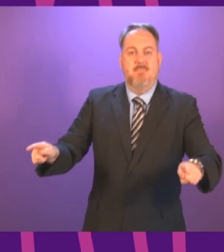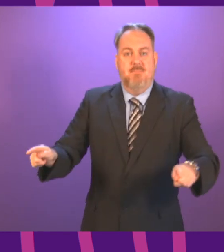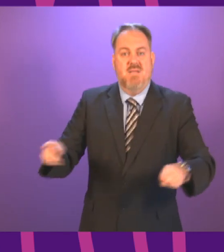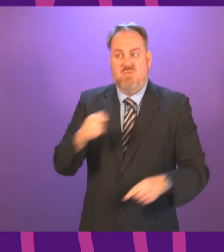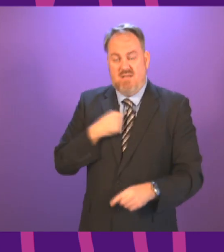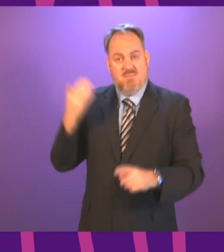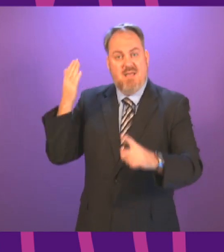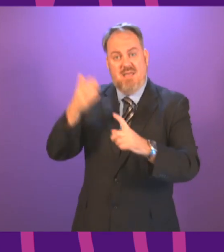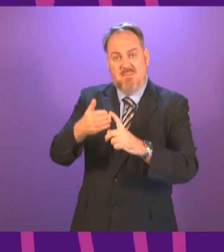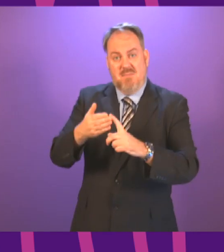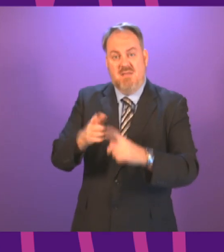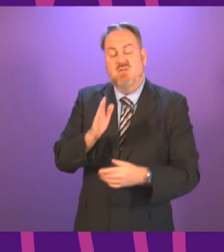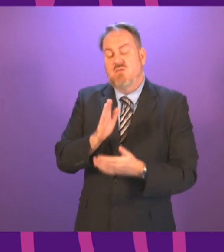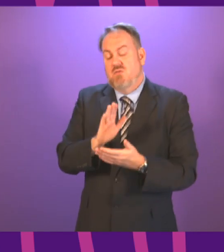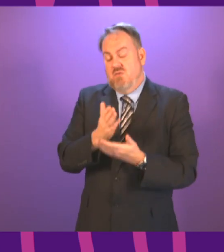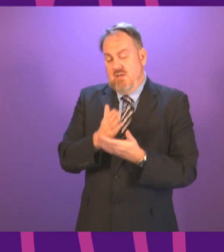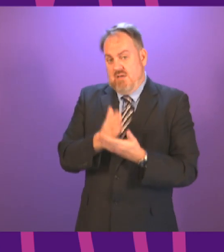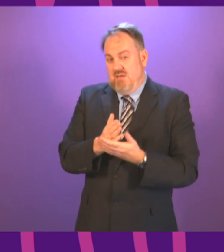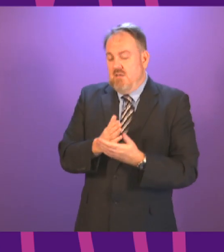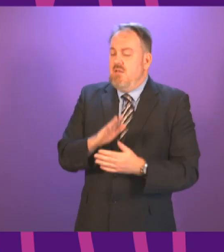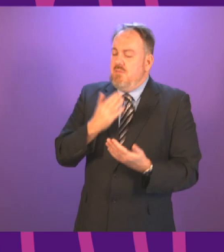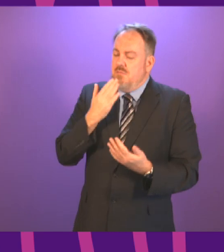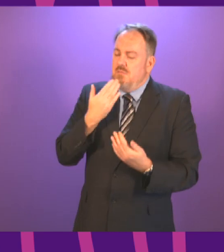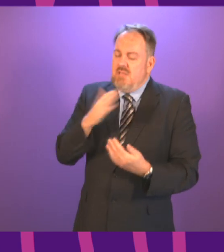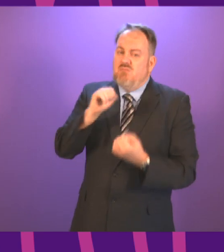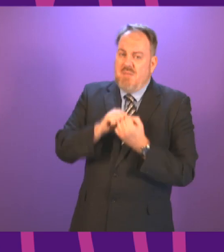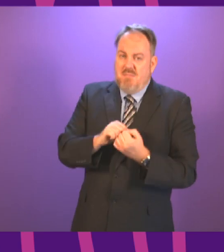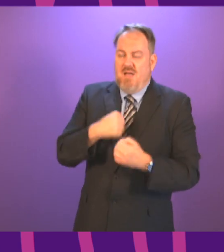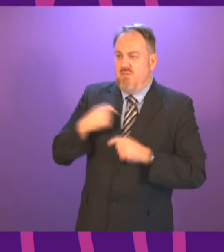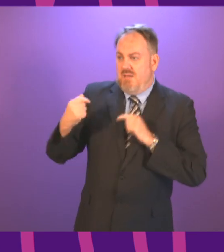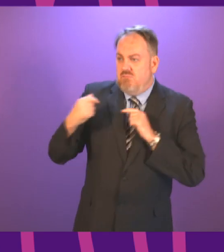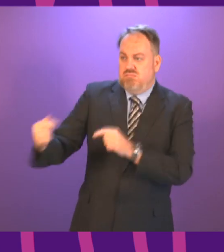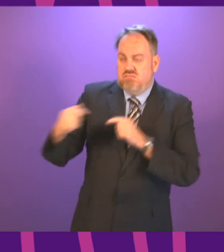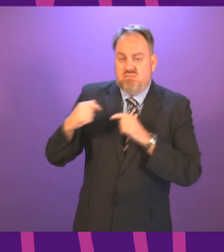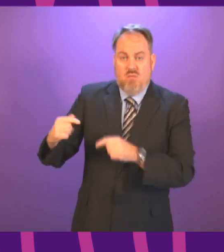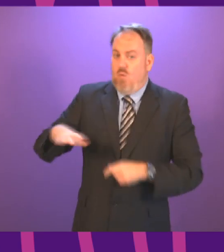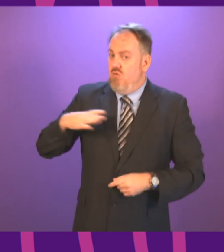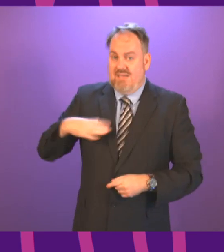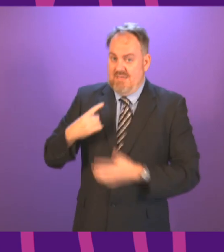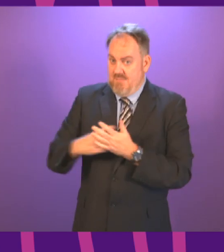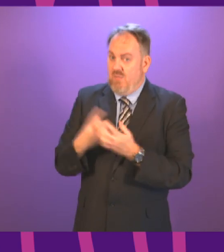I totally understand—to bear in mind the exchanges that I had with the leaders of the Opposition parties earlier.